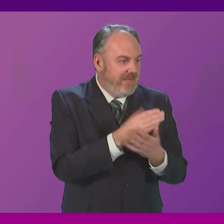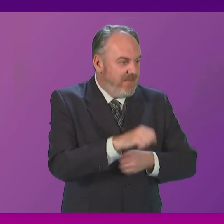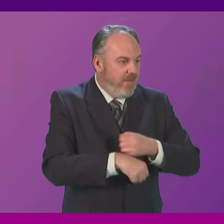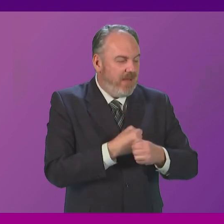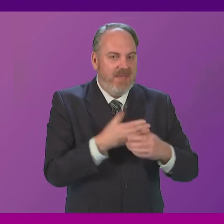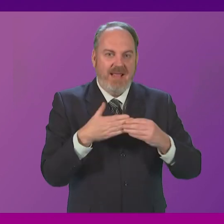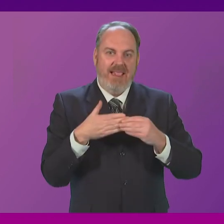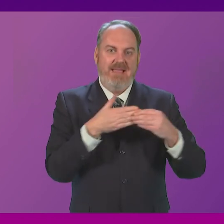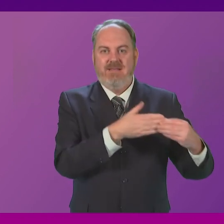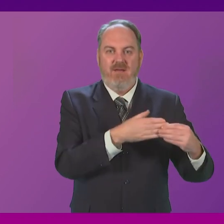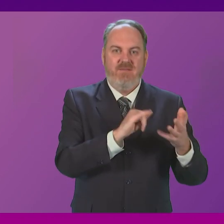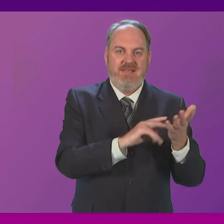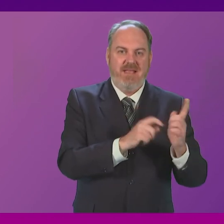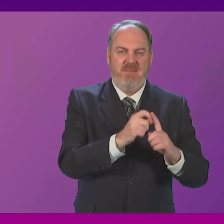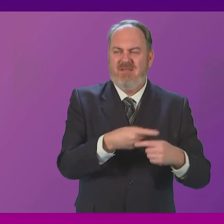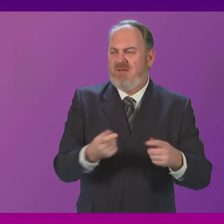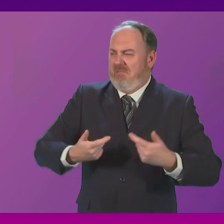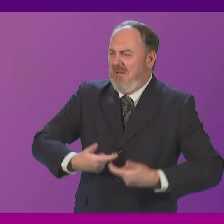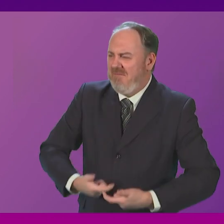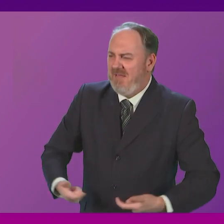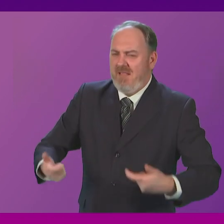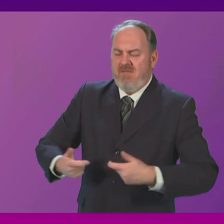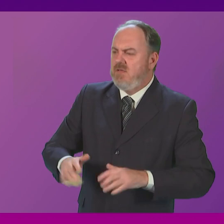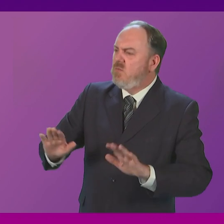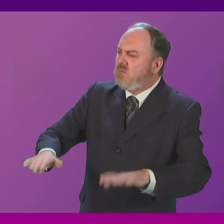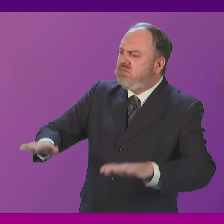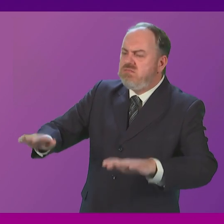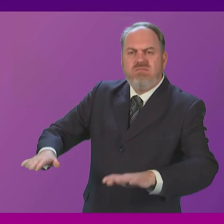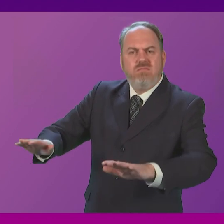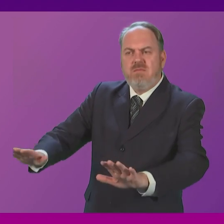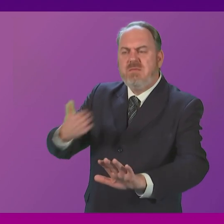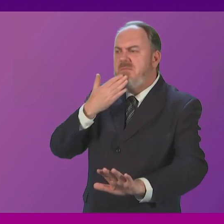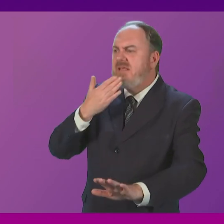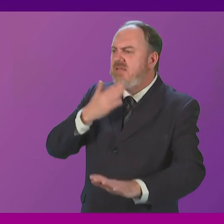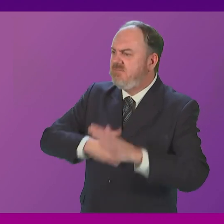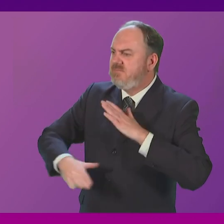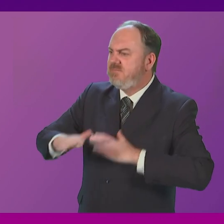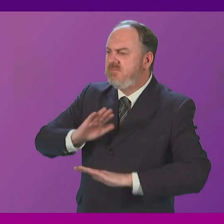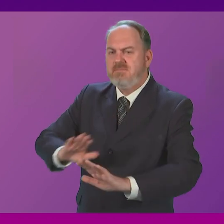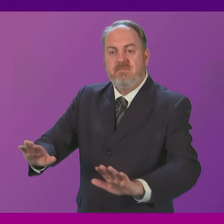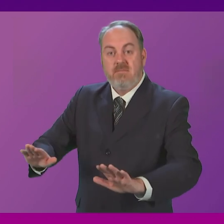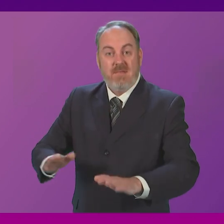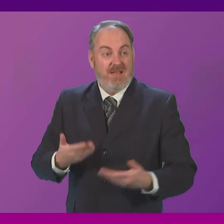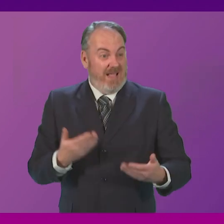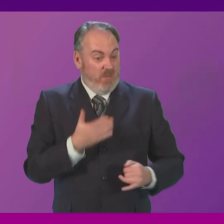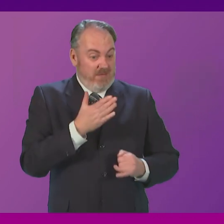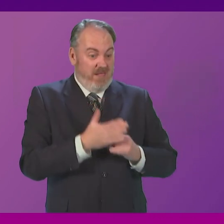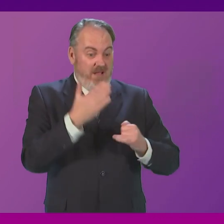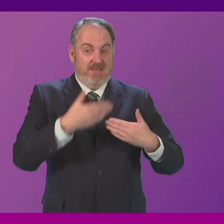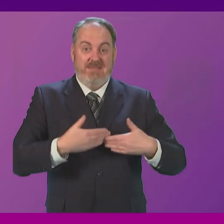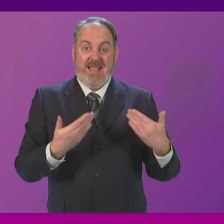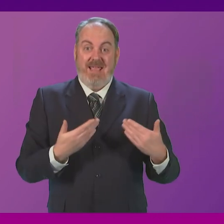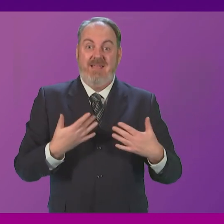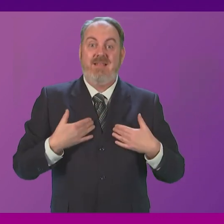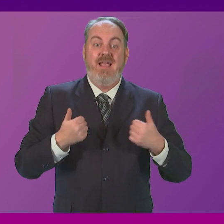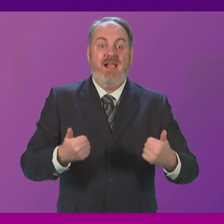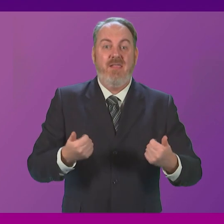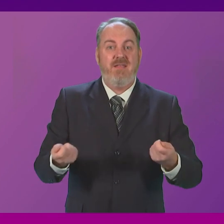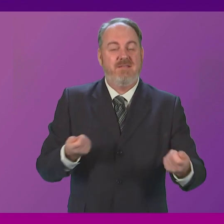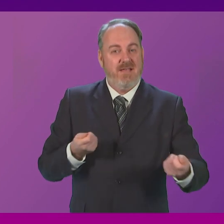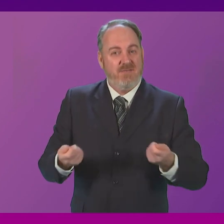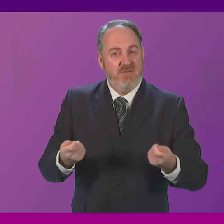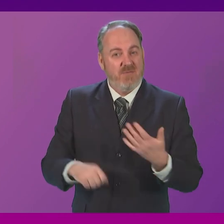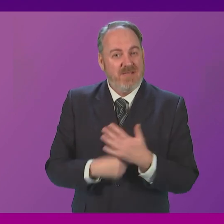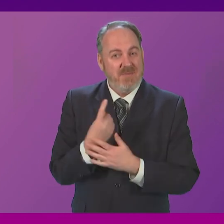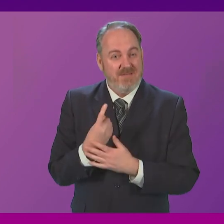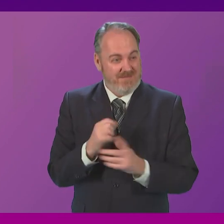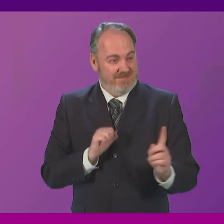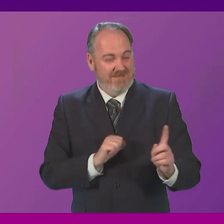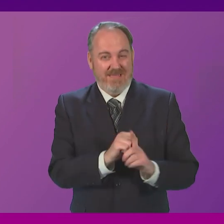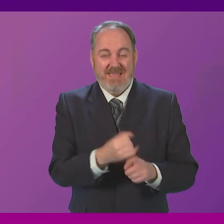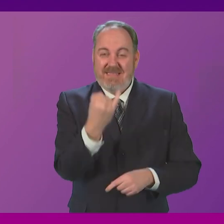In this, his final day as health secretary, figures show that just 63 per cent of patients